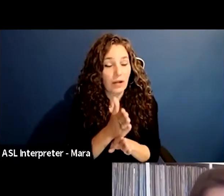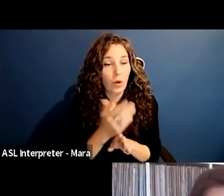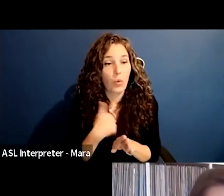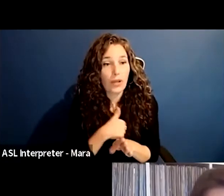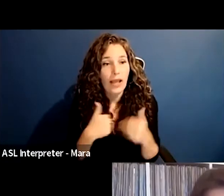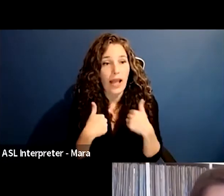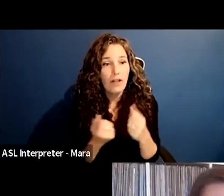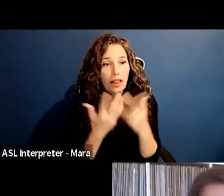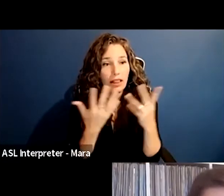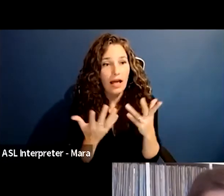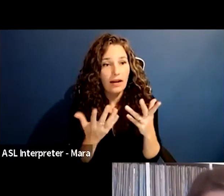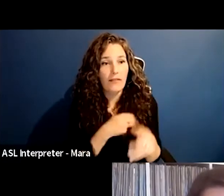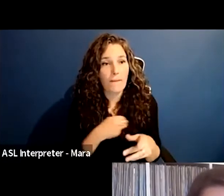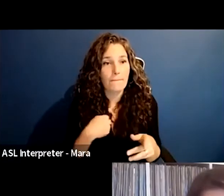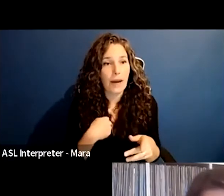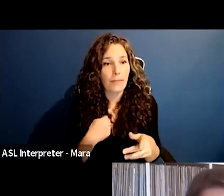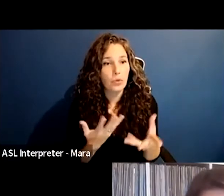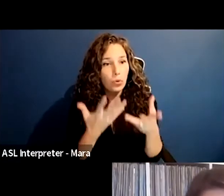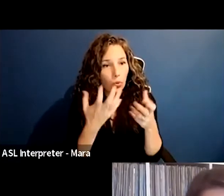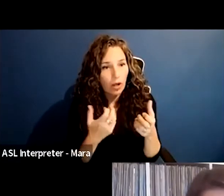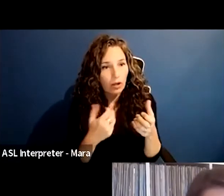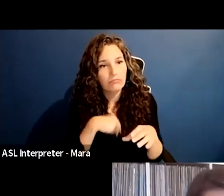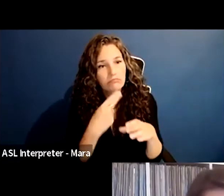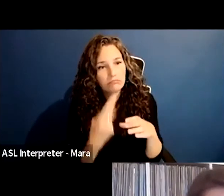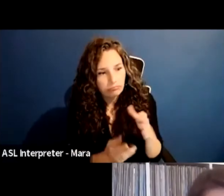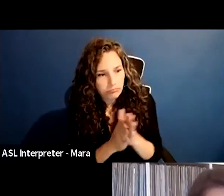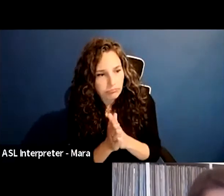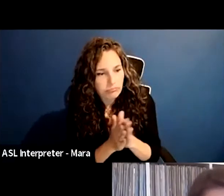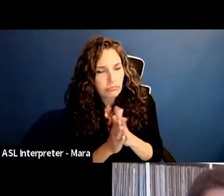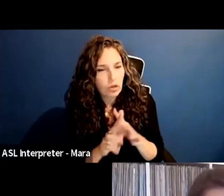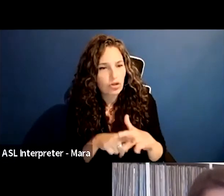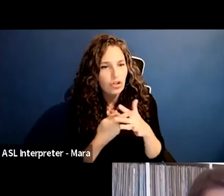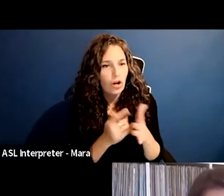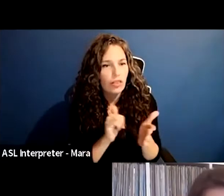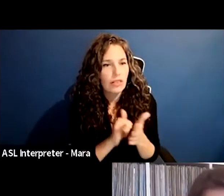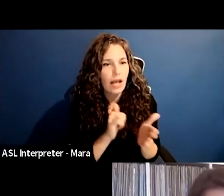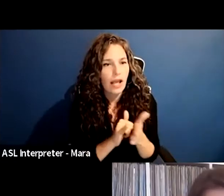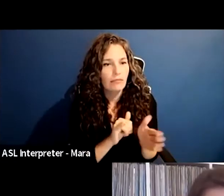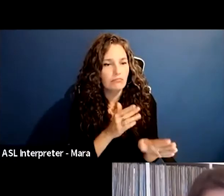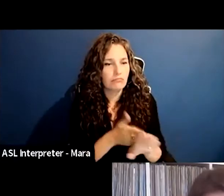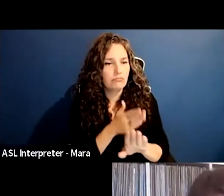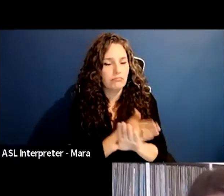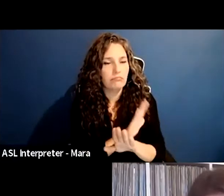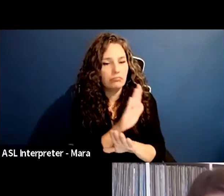to get into that and working on their skills. As for the skills needed,